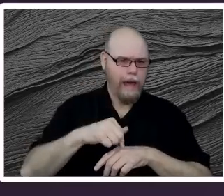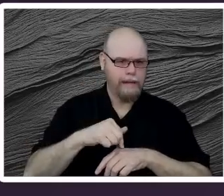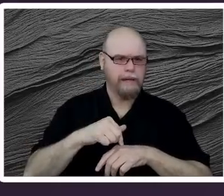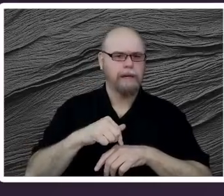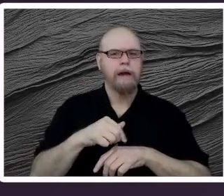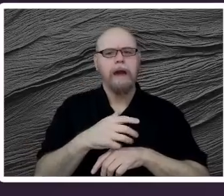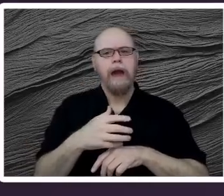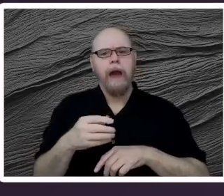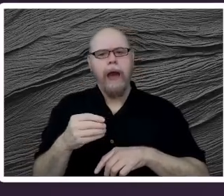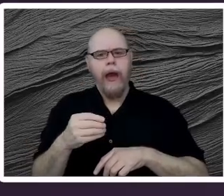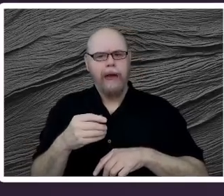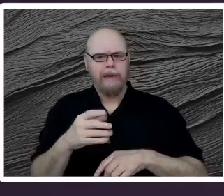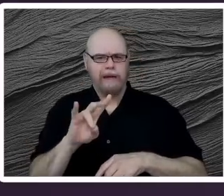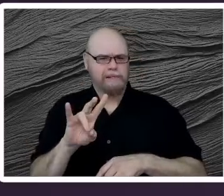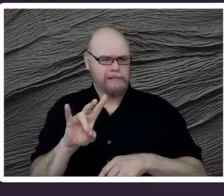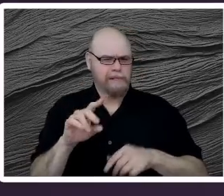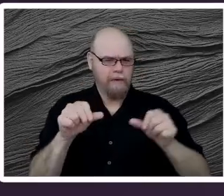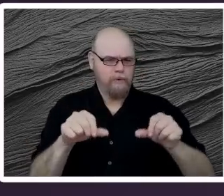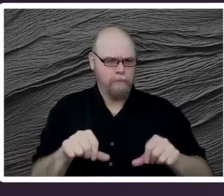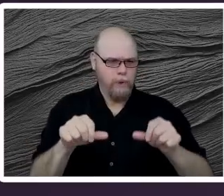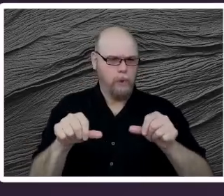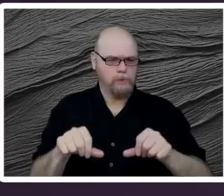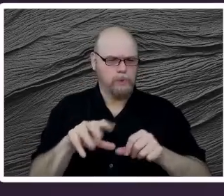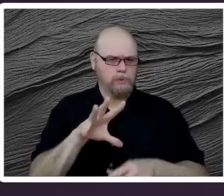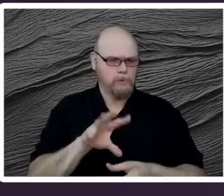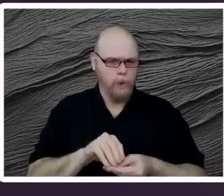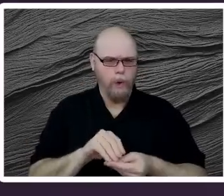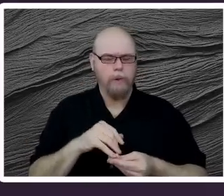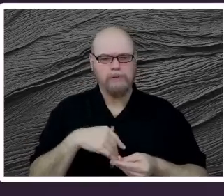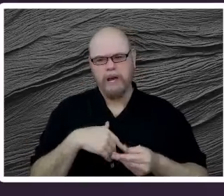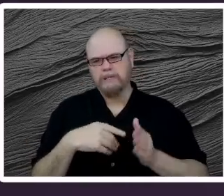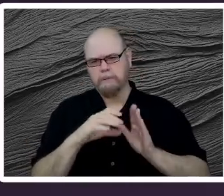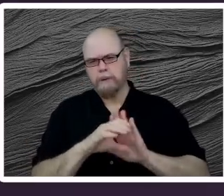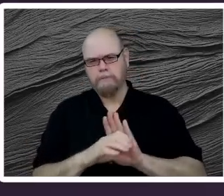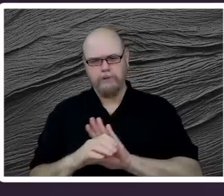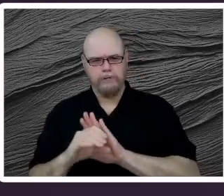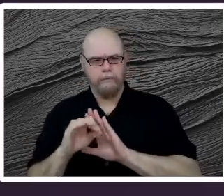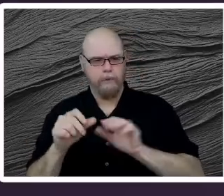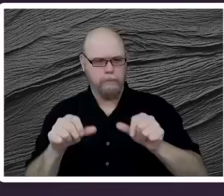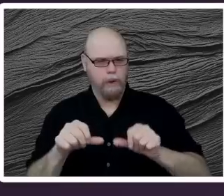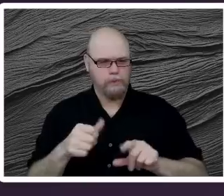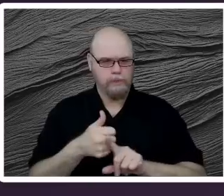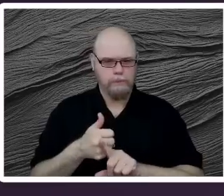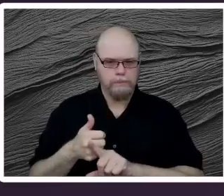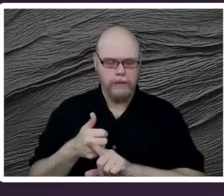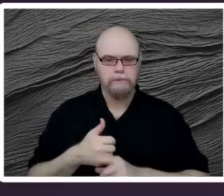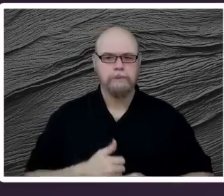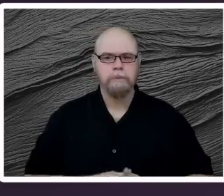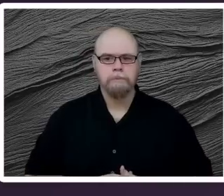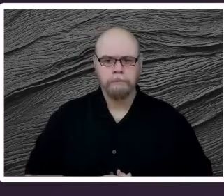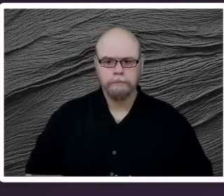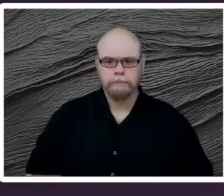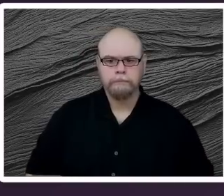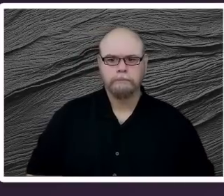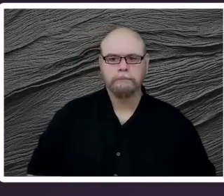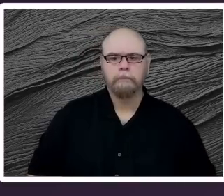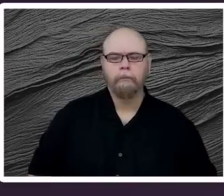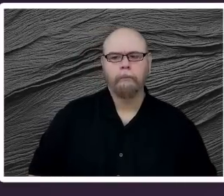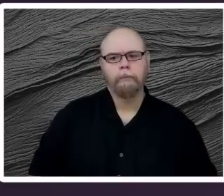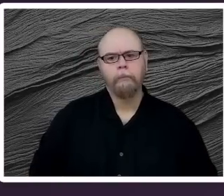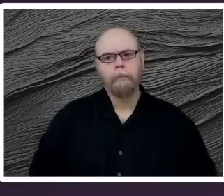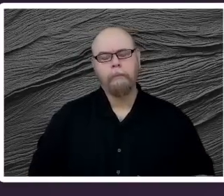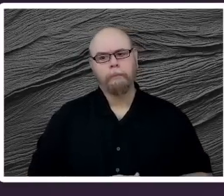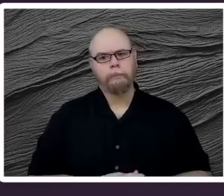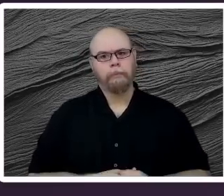some images of the posters themselves. And this is an image of when it was displayed,